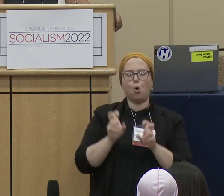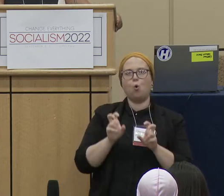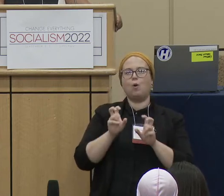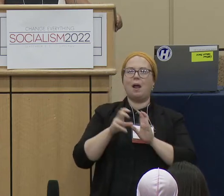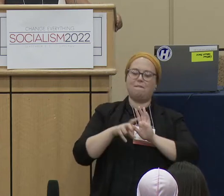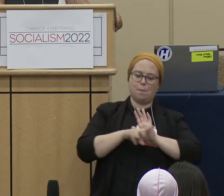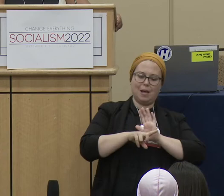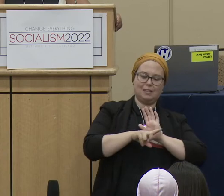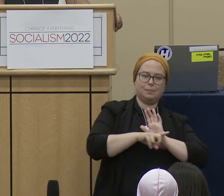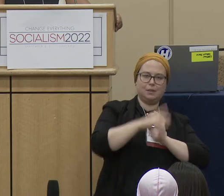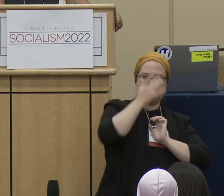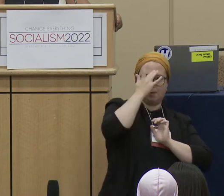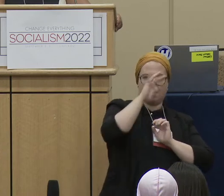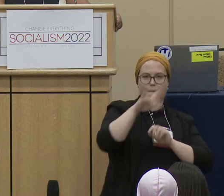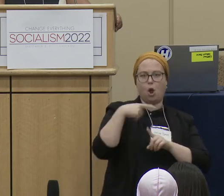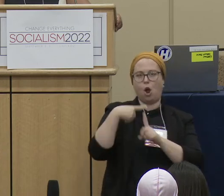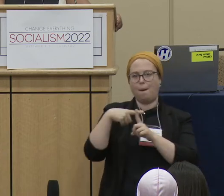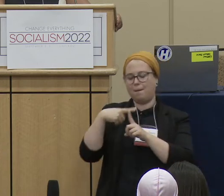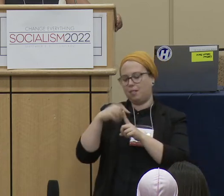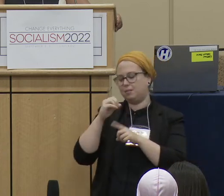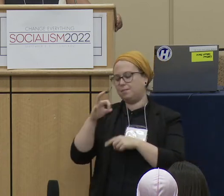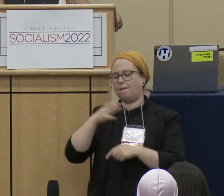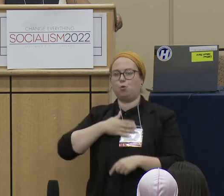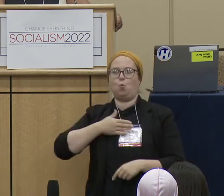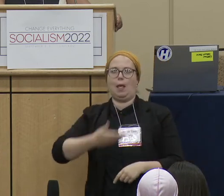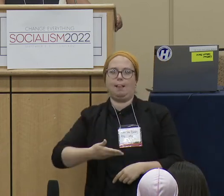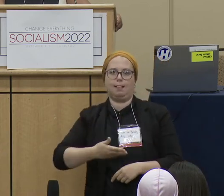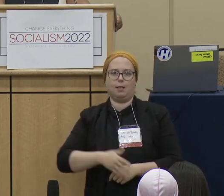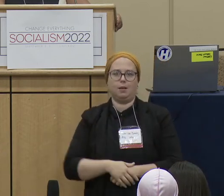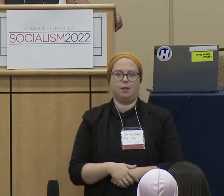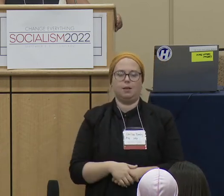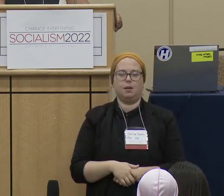the quote about pessimism of the intellect, optimism of the